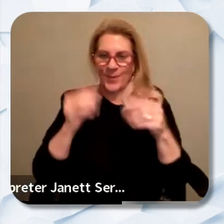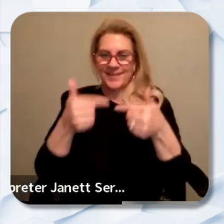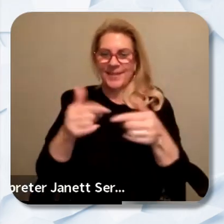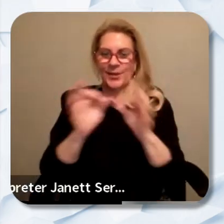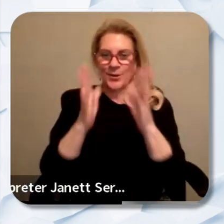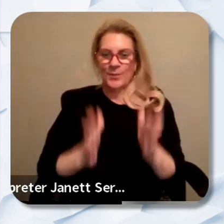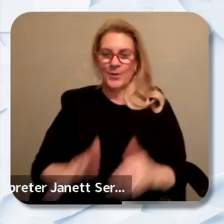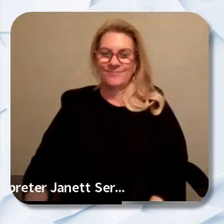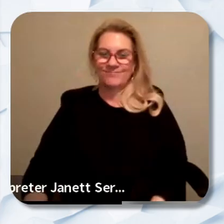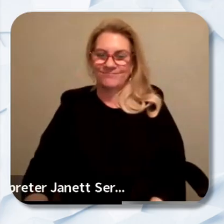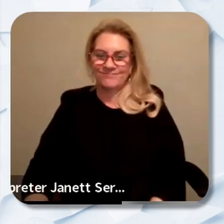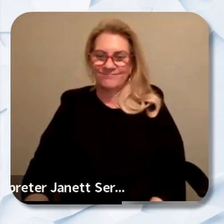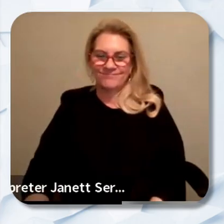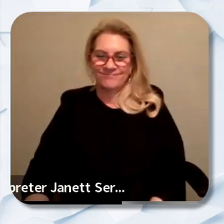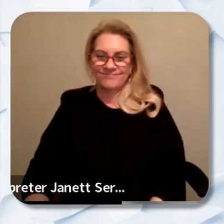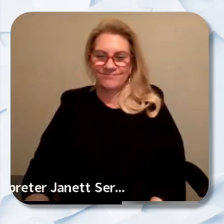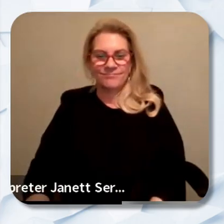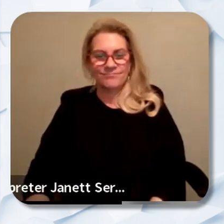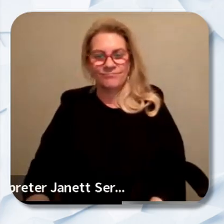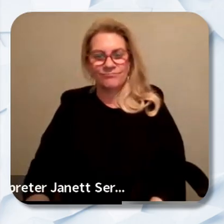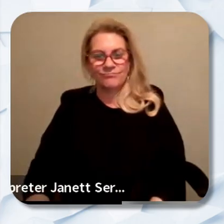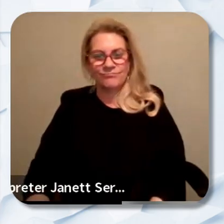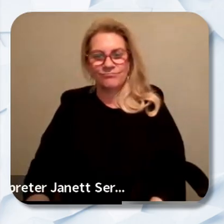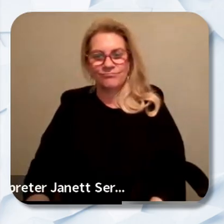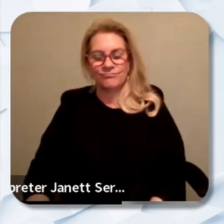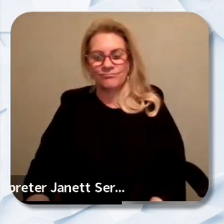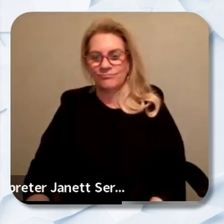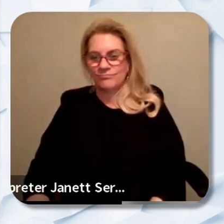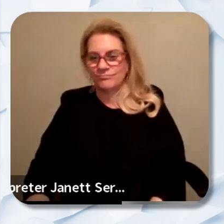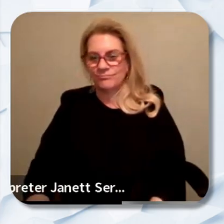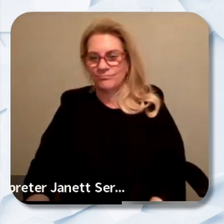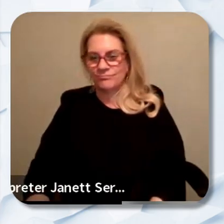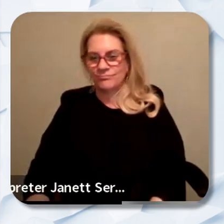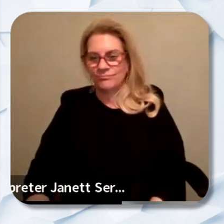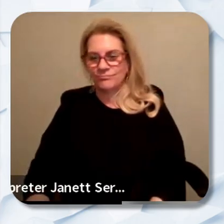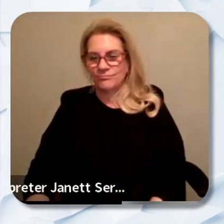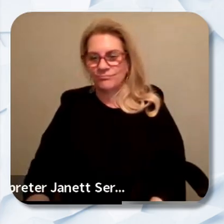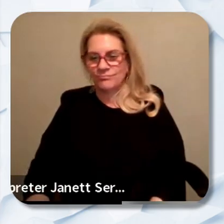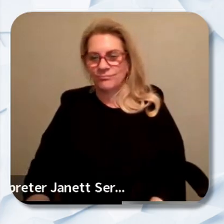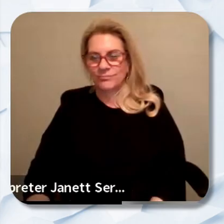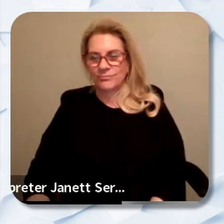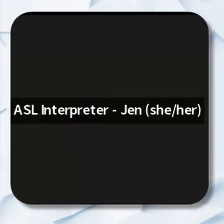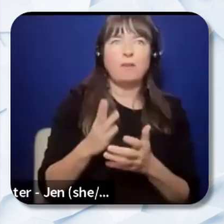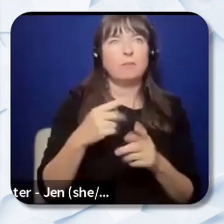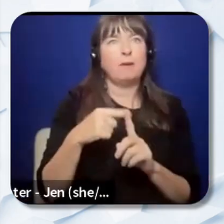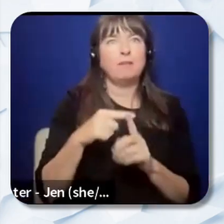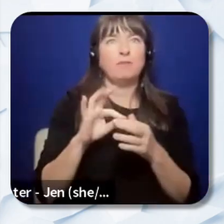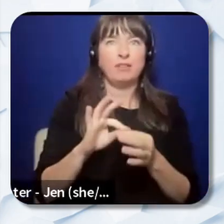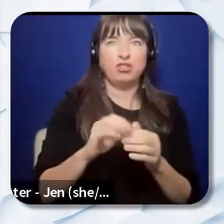question one. How does CLASS help foster positive relationships between teachers and students and